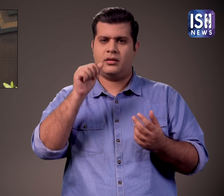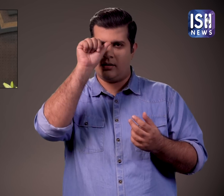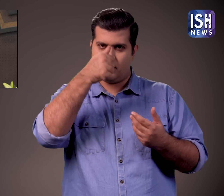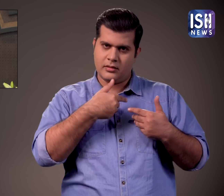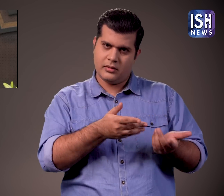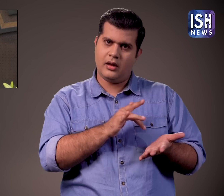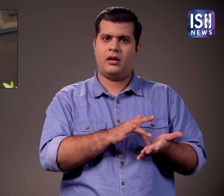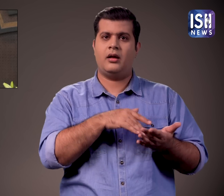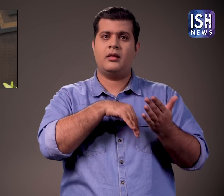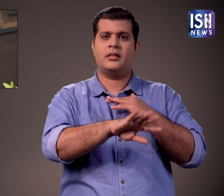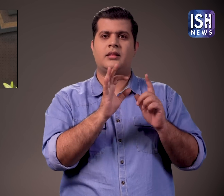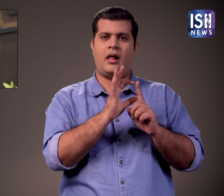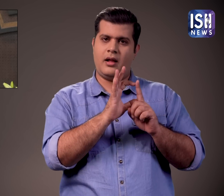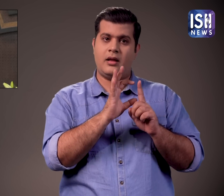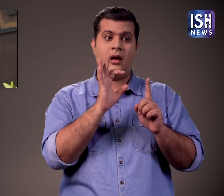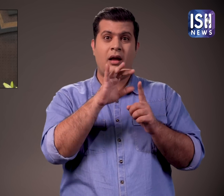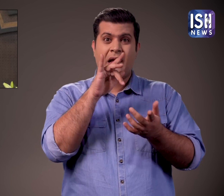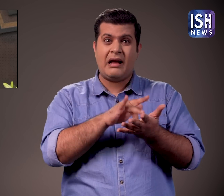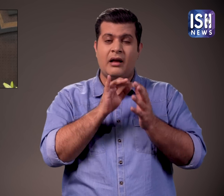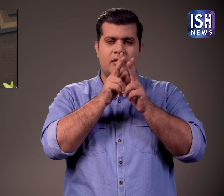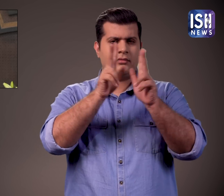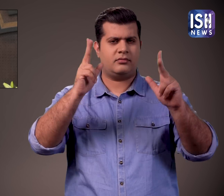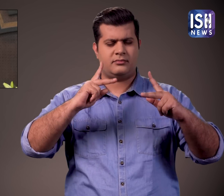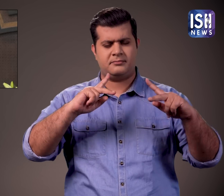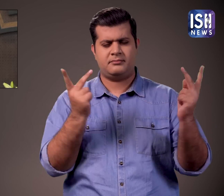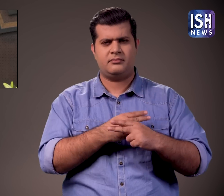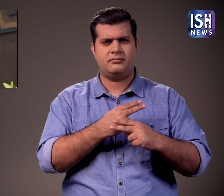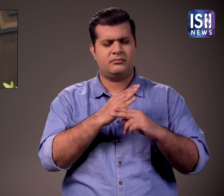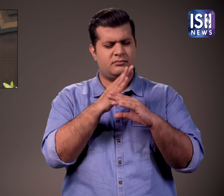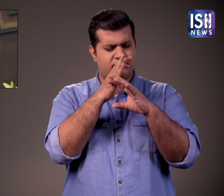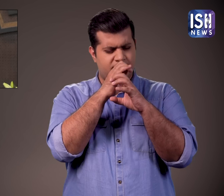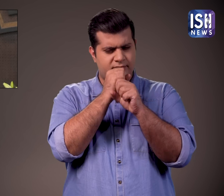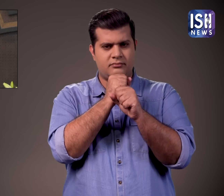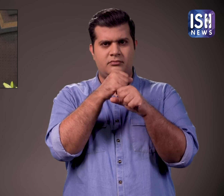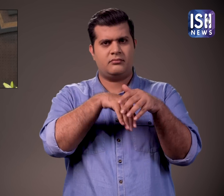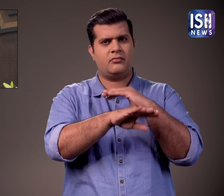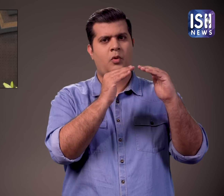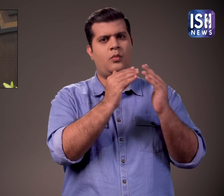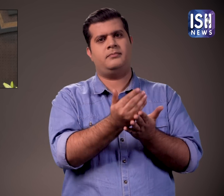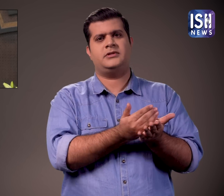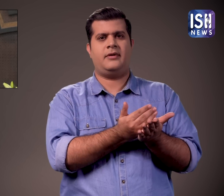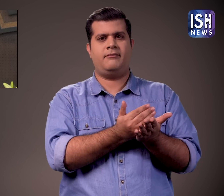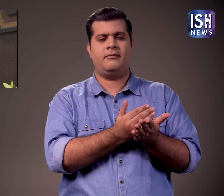She is staying in a safe house in a high-security area in Delhi.